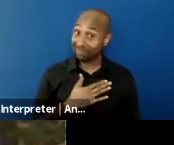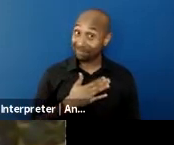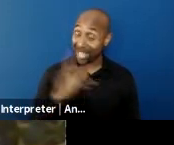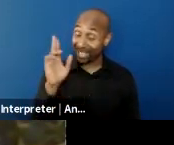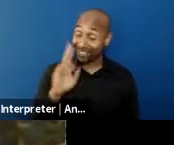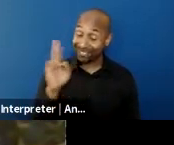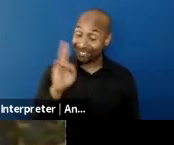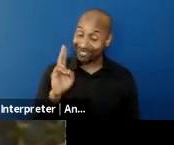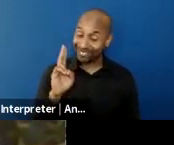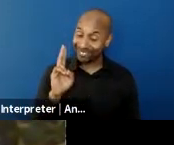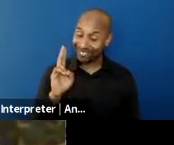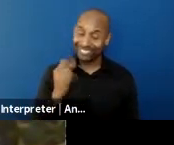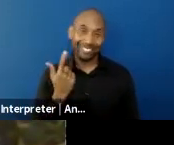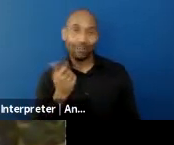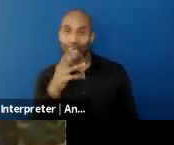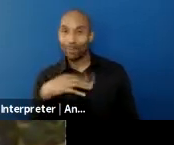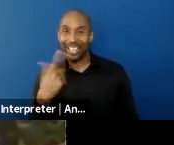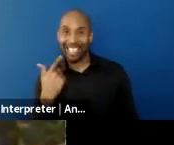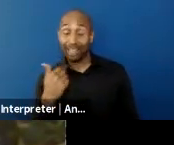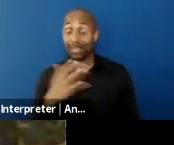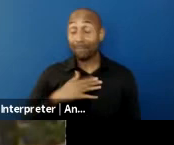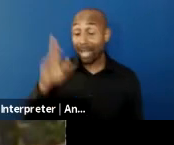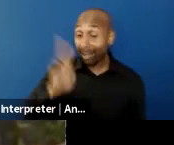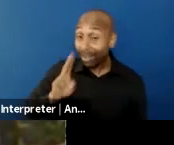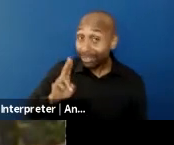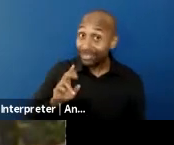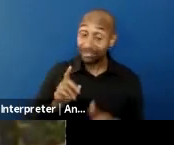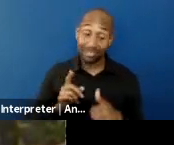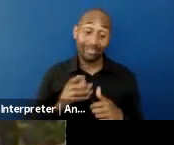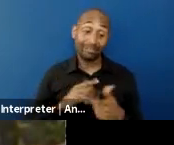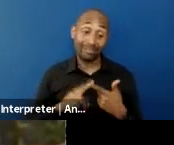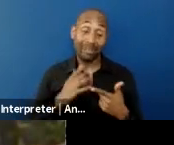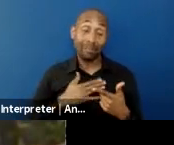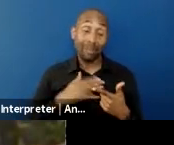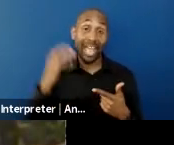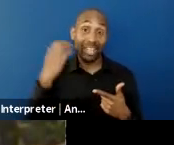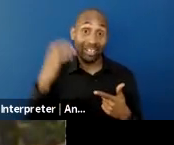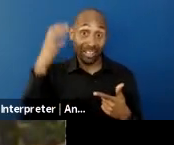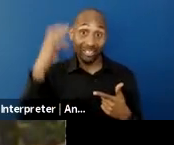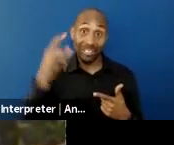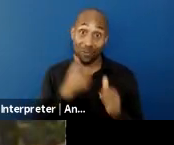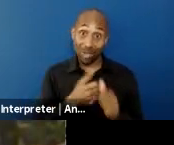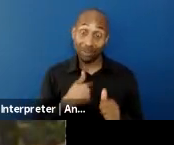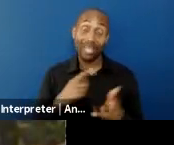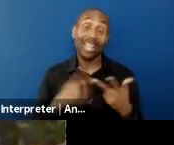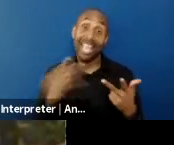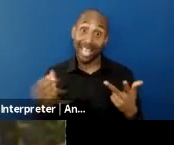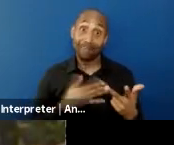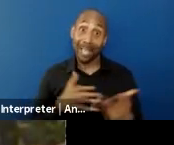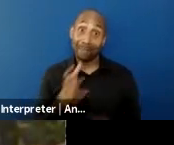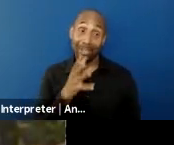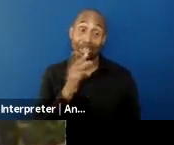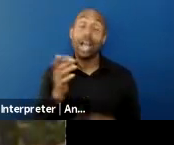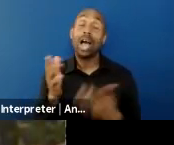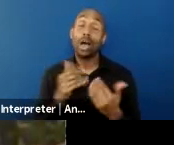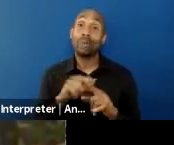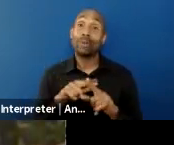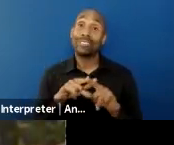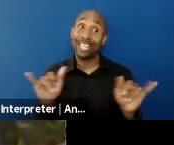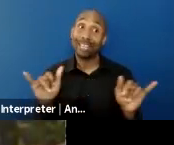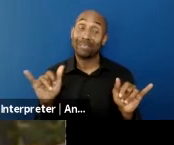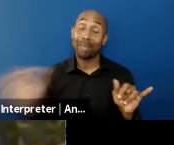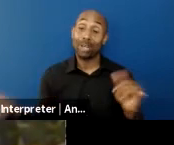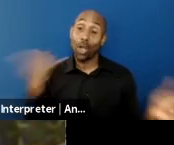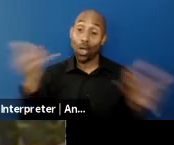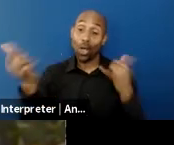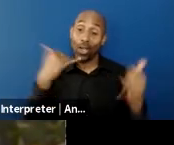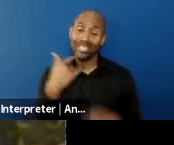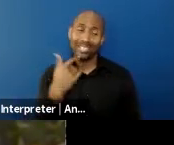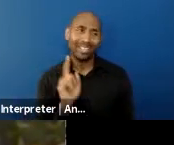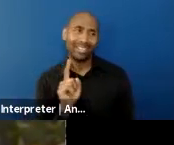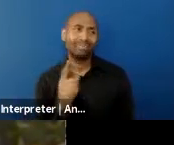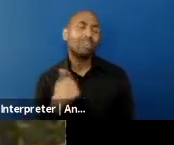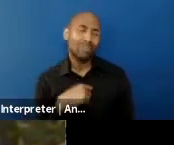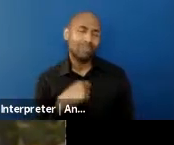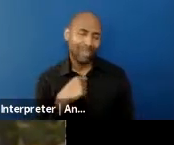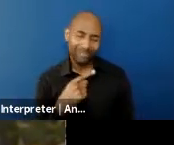My uncle, cousins and my mother almost called me and said we're so proud of you but let's